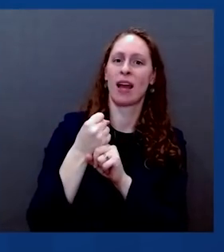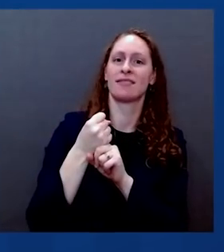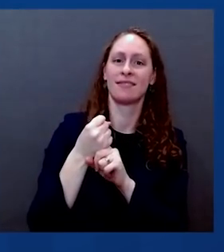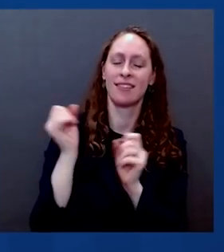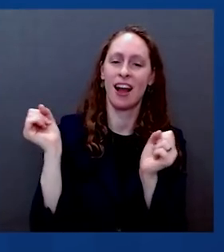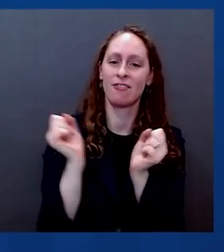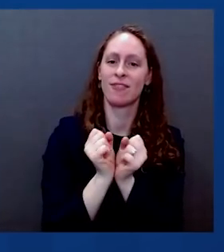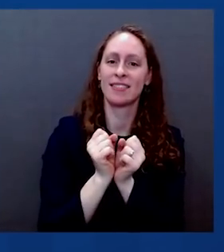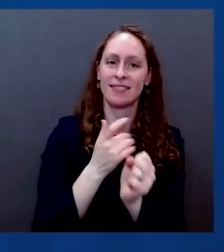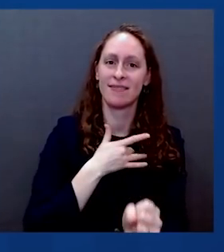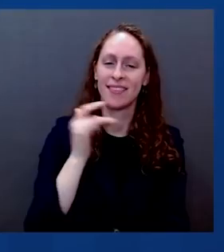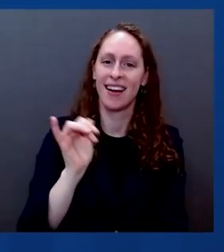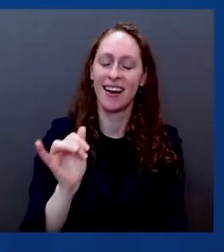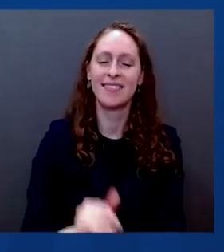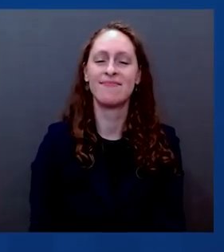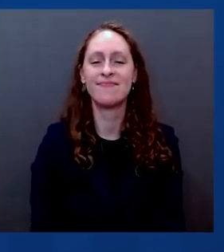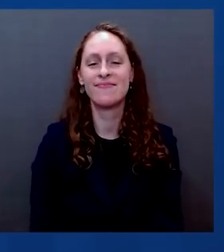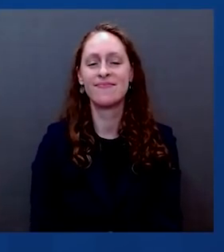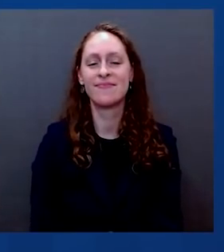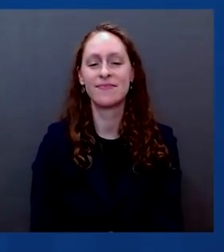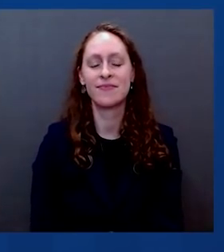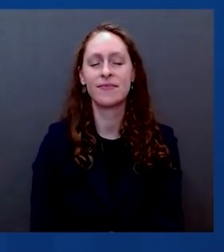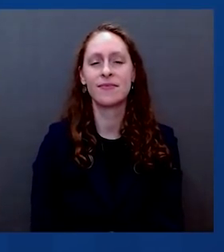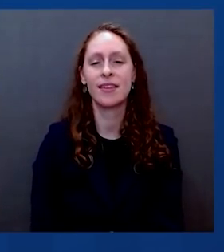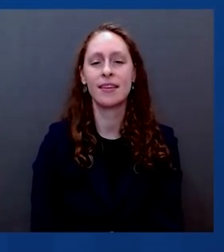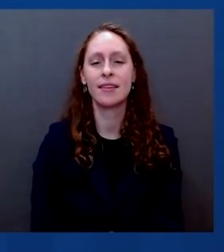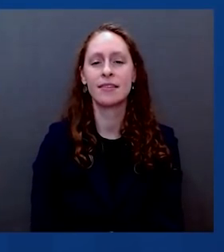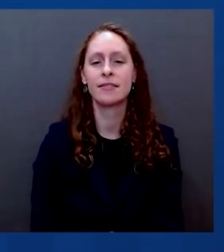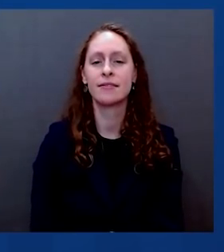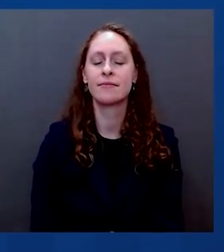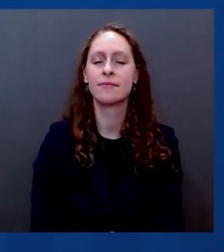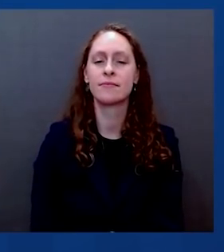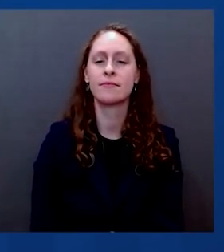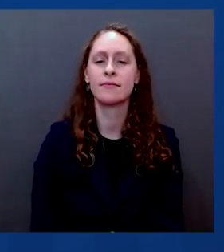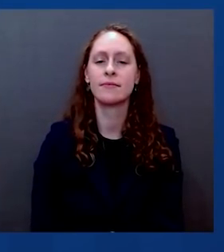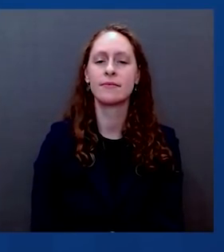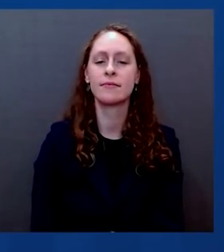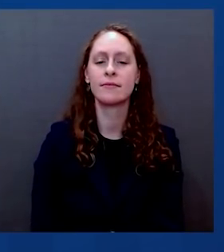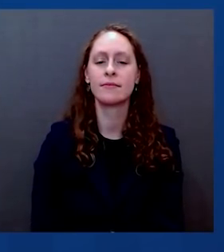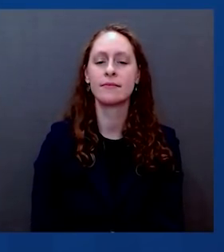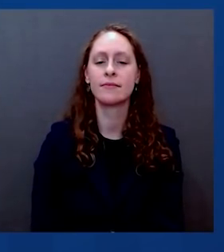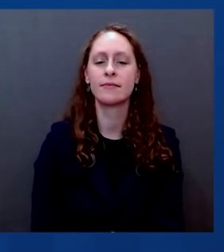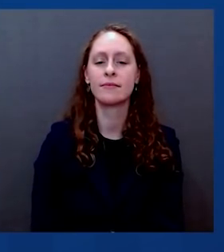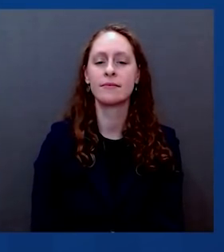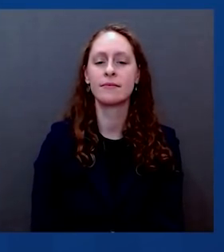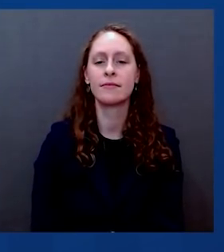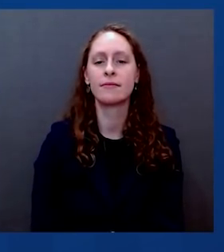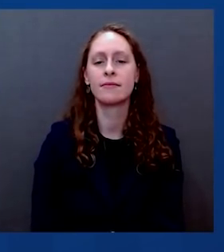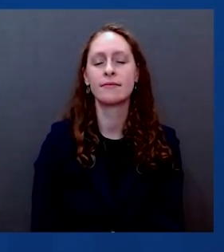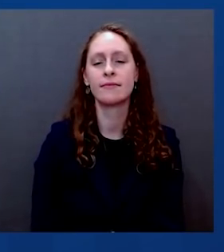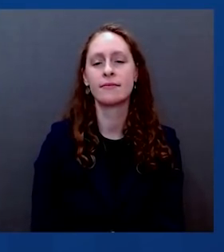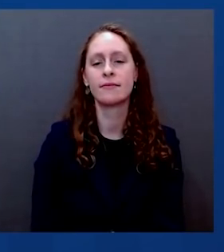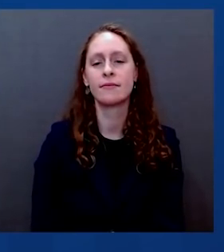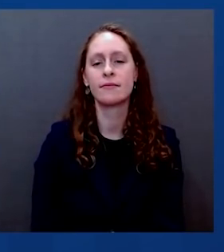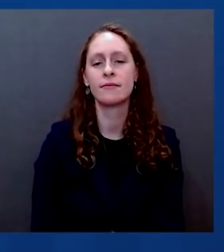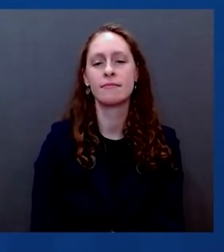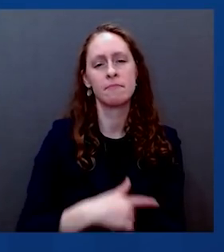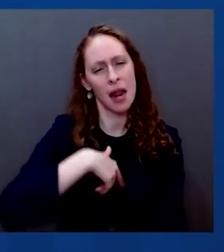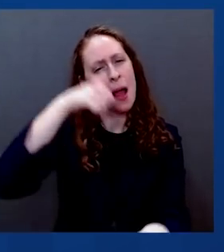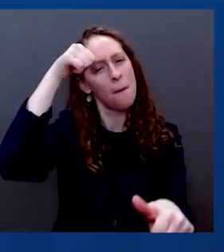as a high school student in the late -- in the late '50s and early '60s. They got me more engaged in the work of my life.